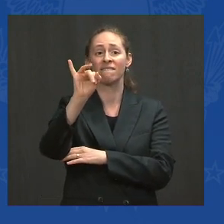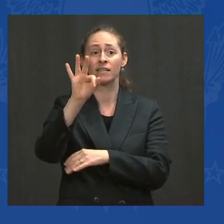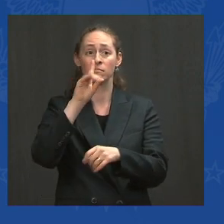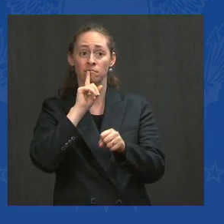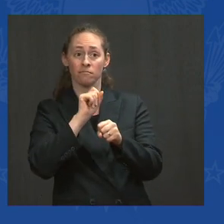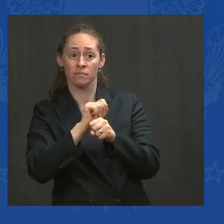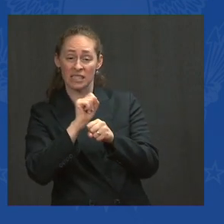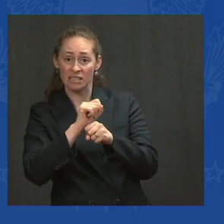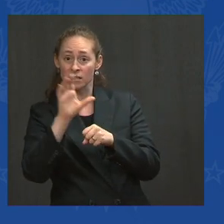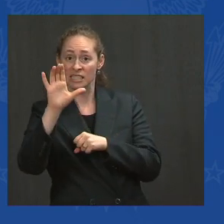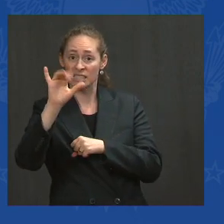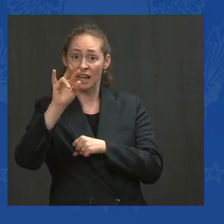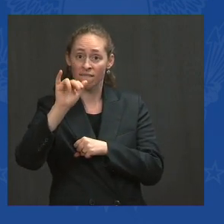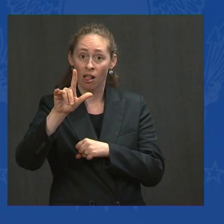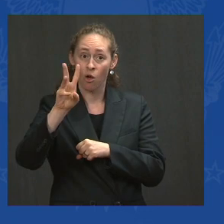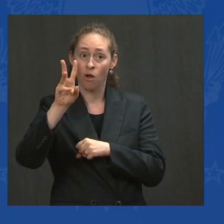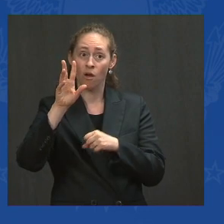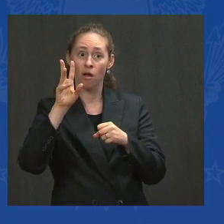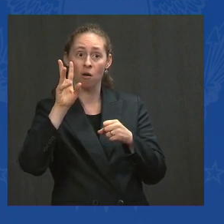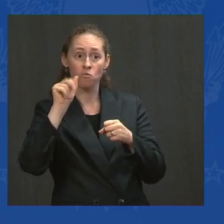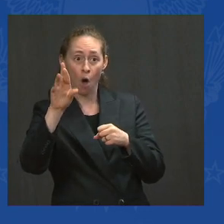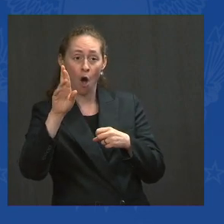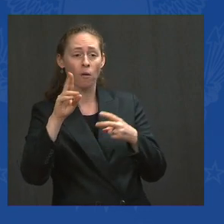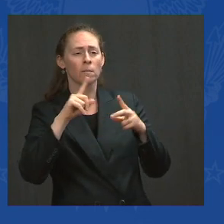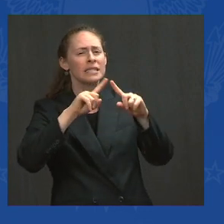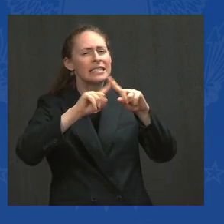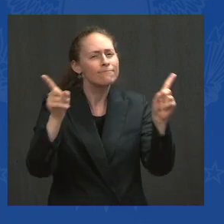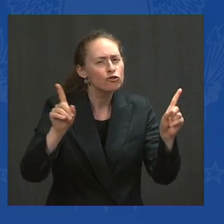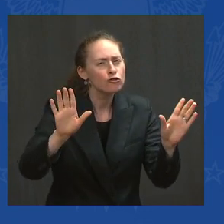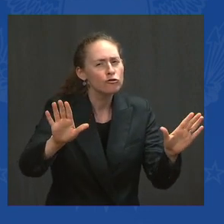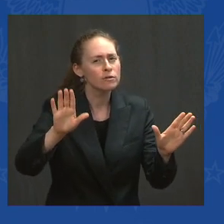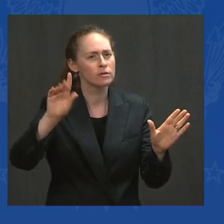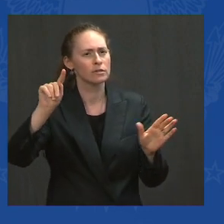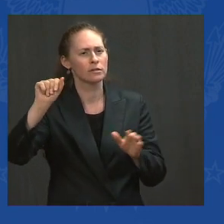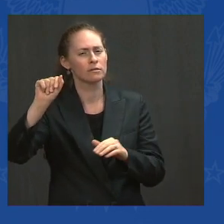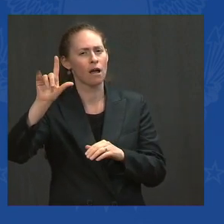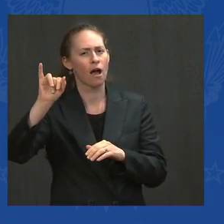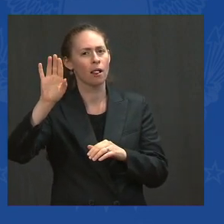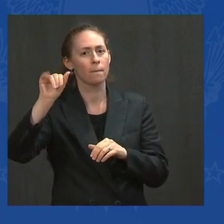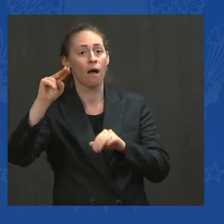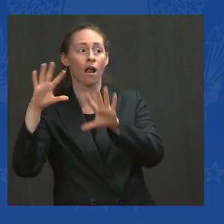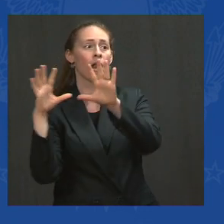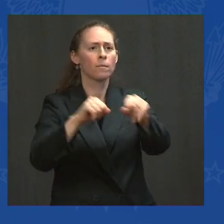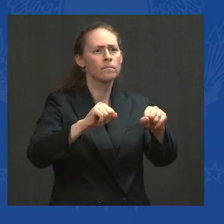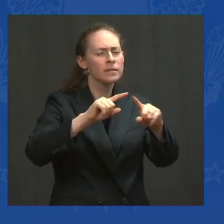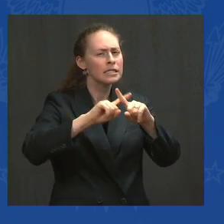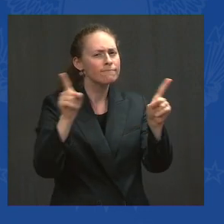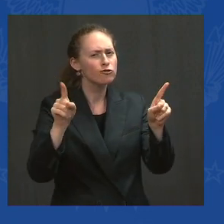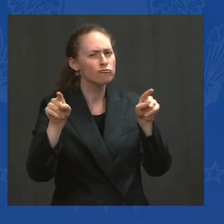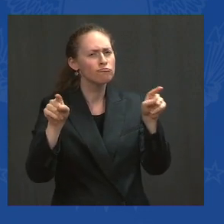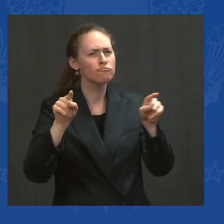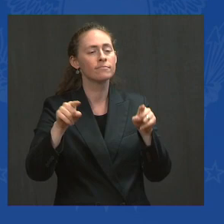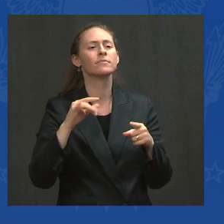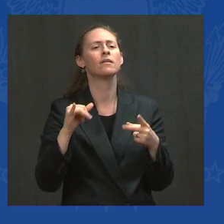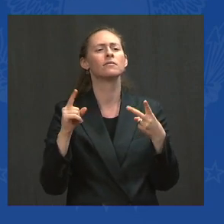that's different than the Taliban succeeding, number one. Number two, the question of what will be done is